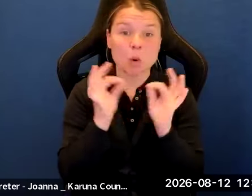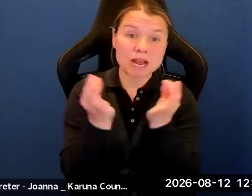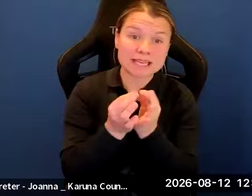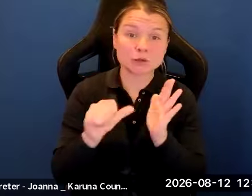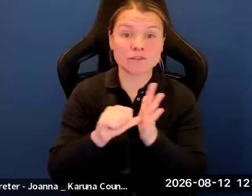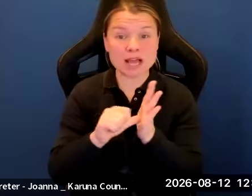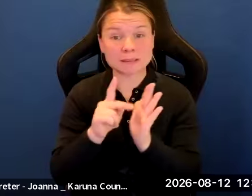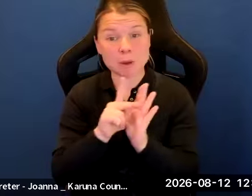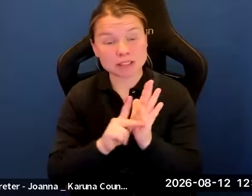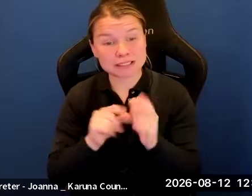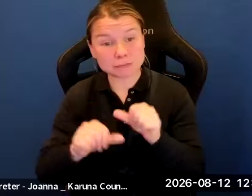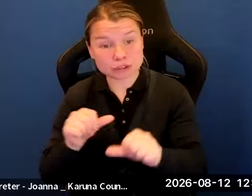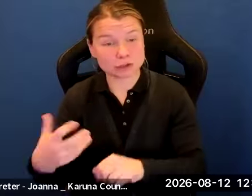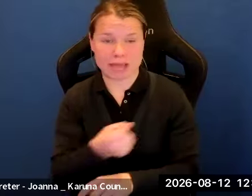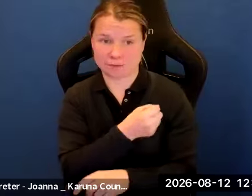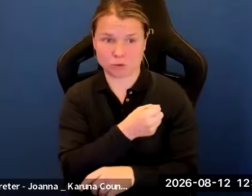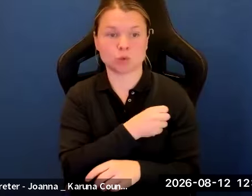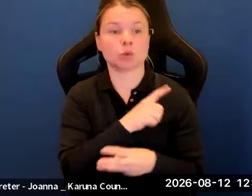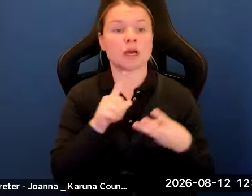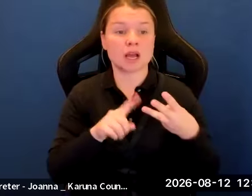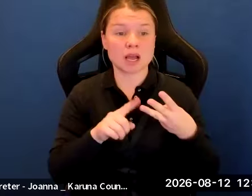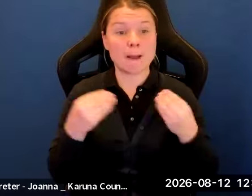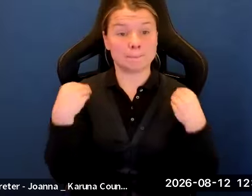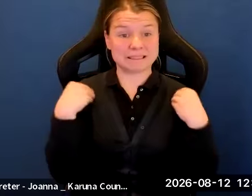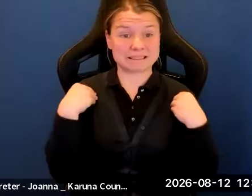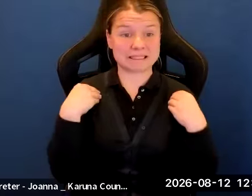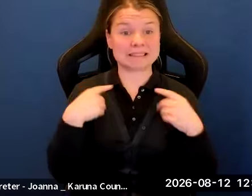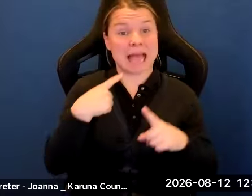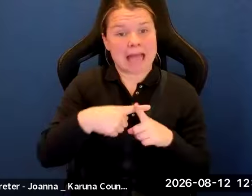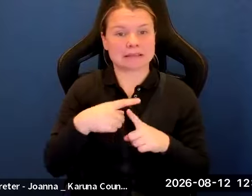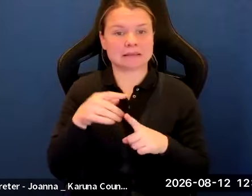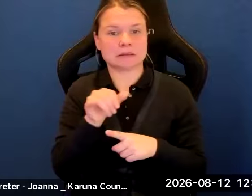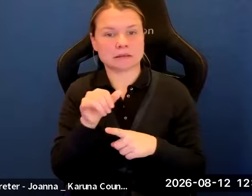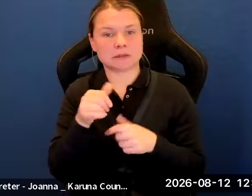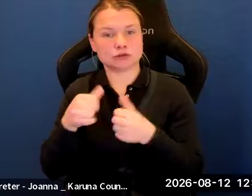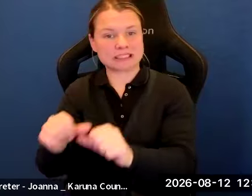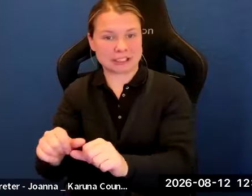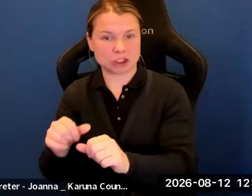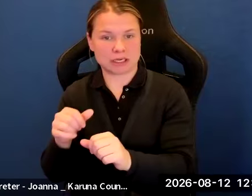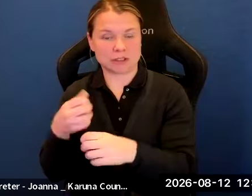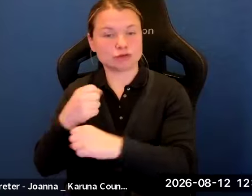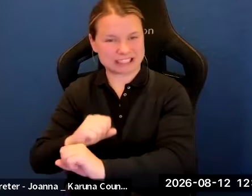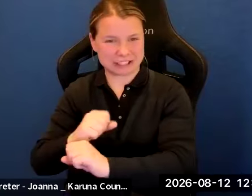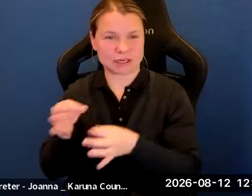number or ABN. They must have documented organisational and financial policies and procedures. They must have a